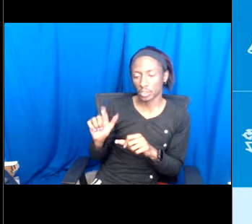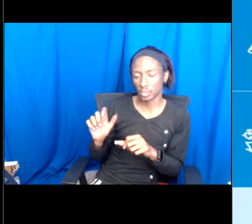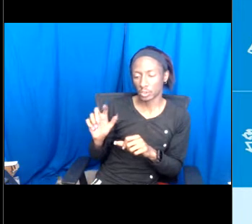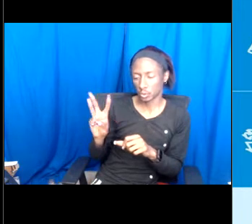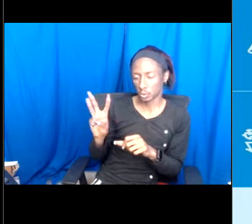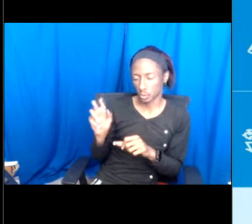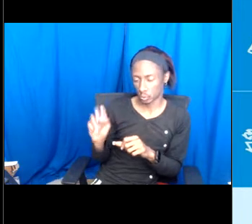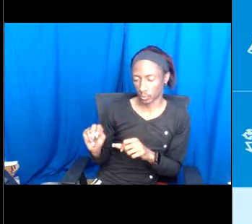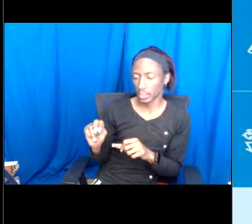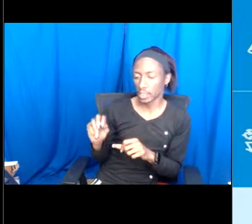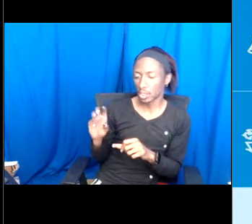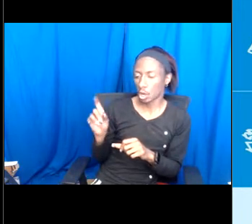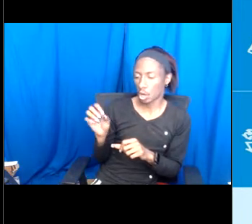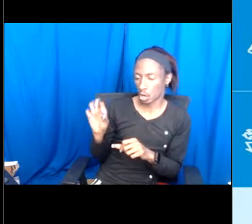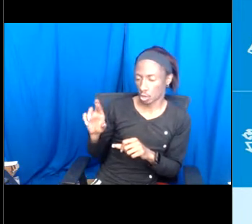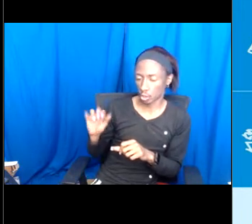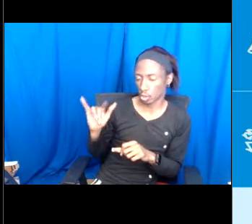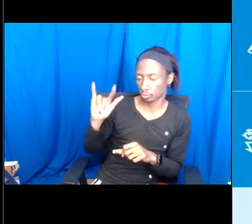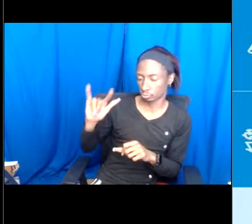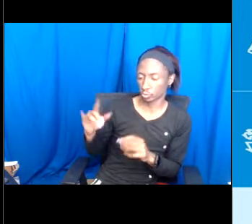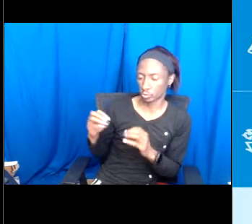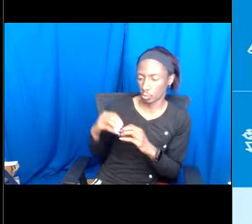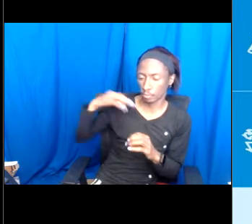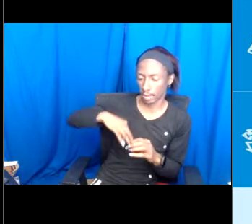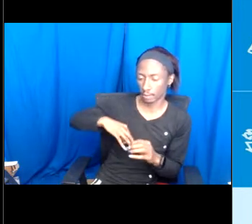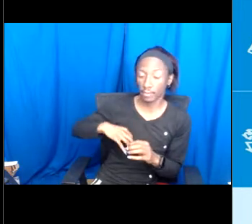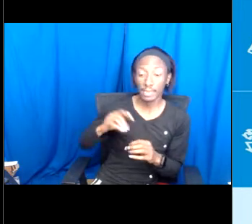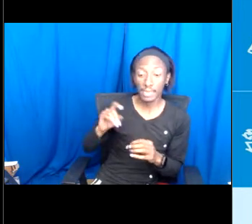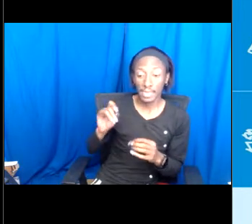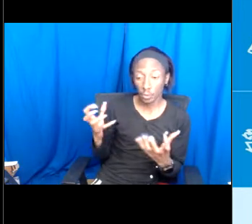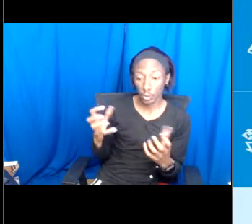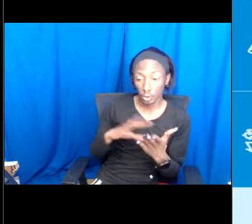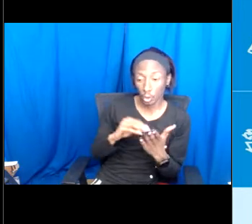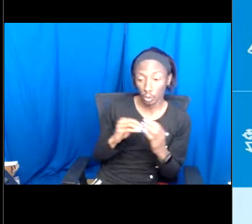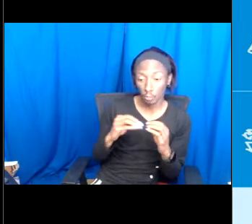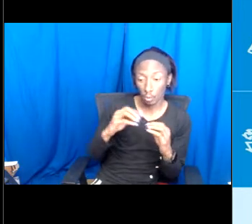If you'd like to know more about right whales and the surveys that we conduct again,